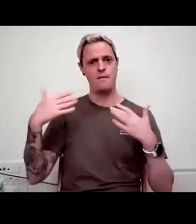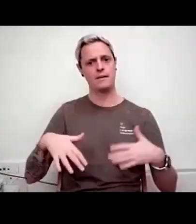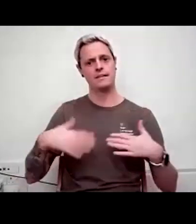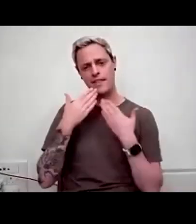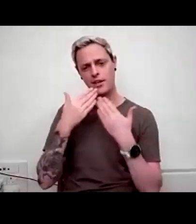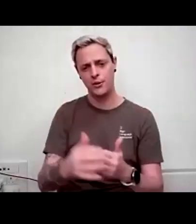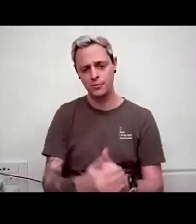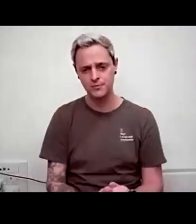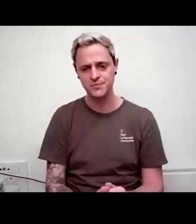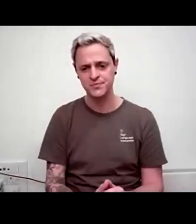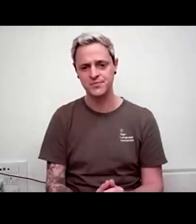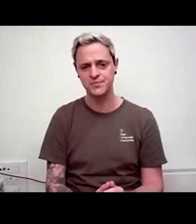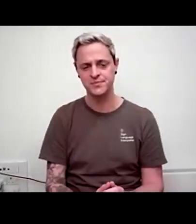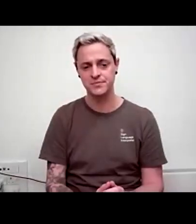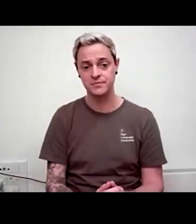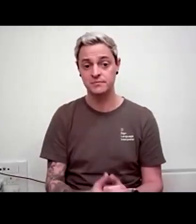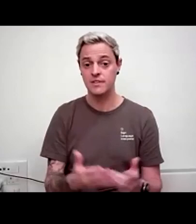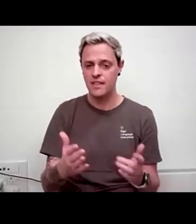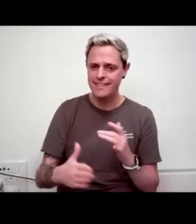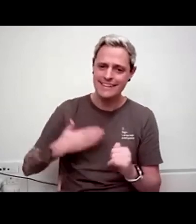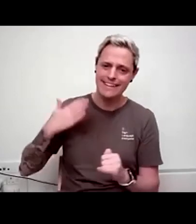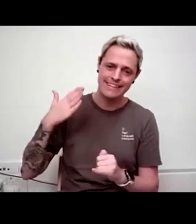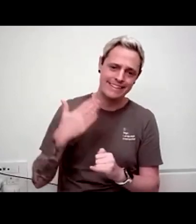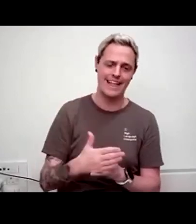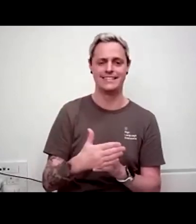But, finally, last but not least.